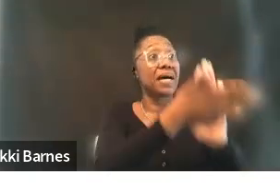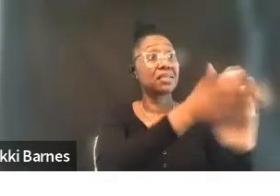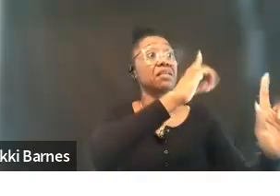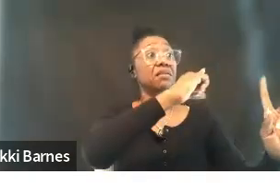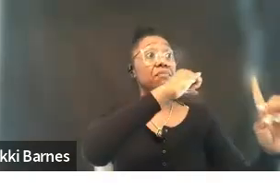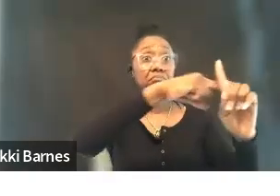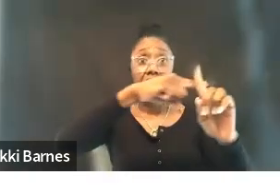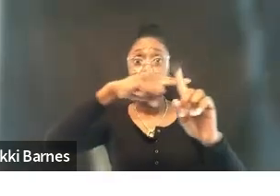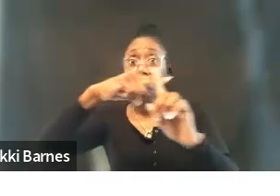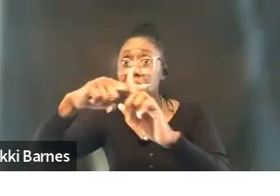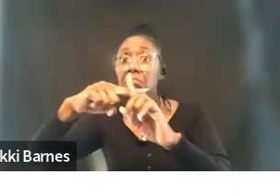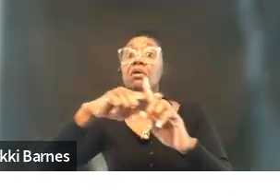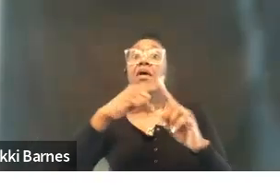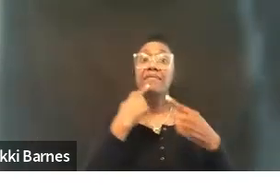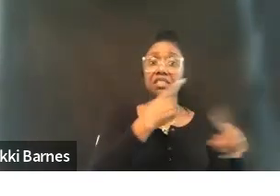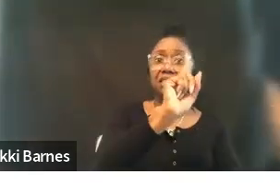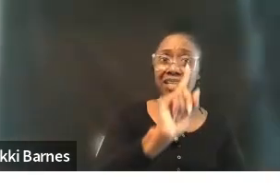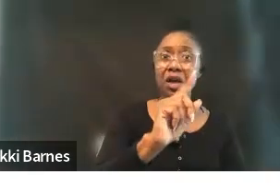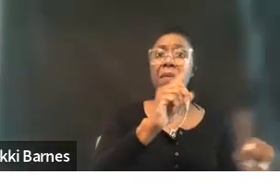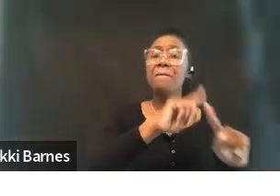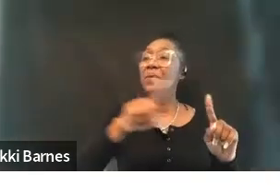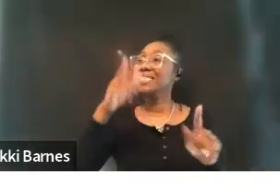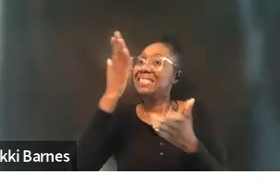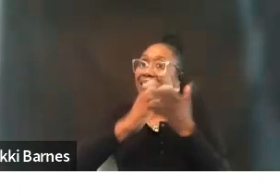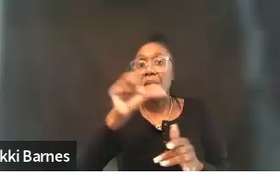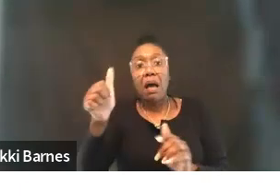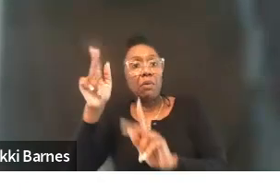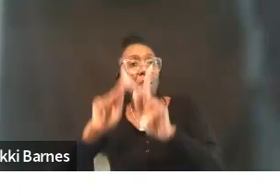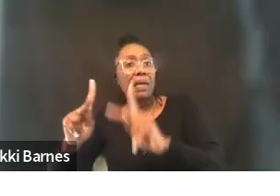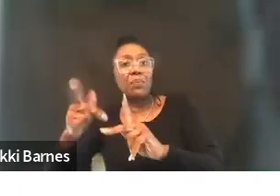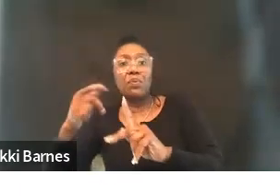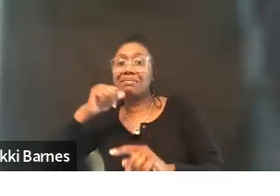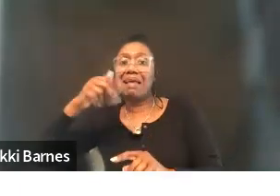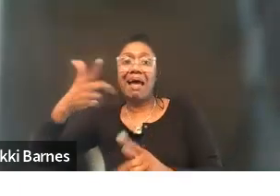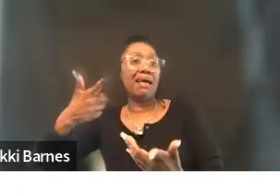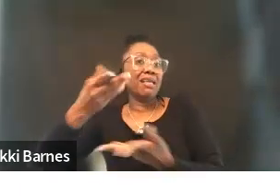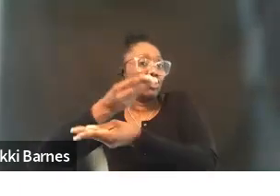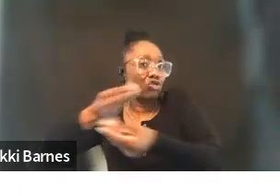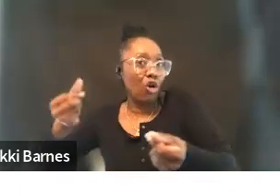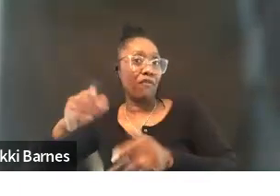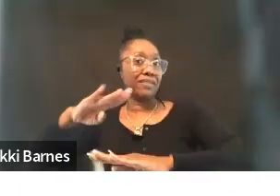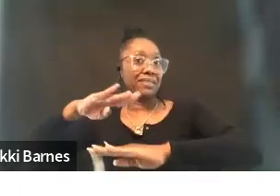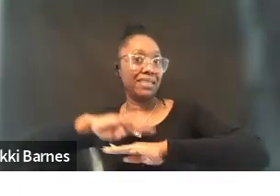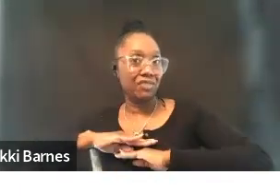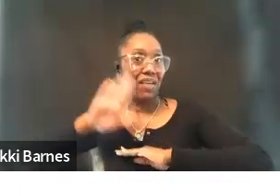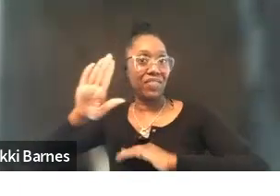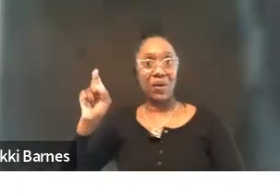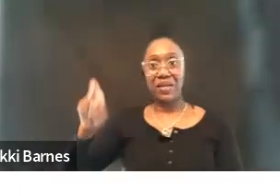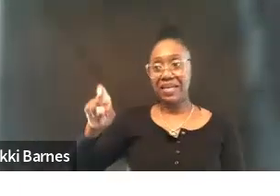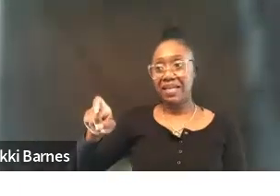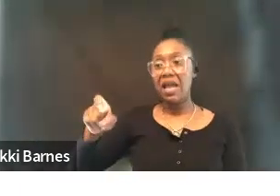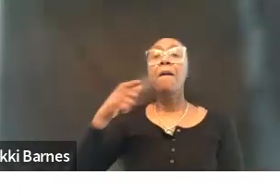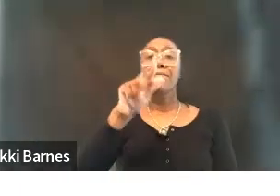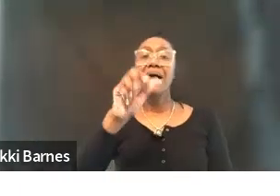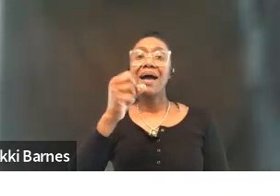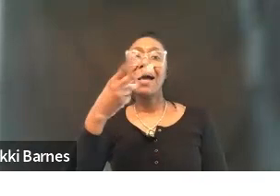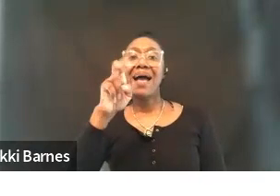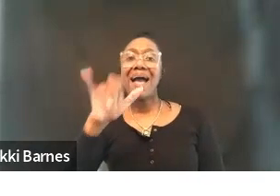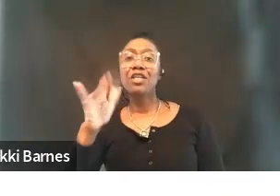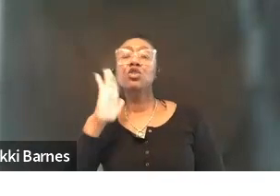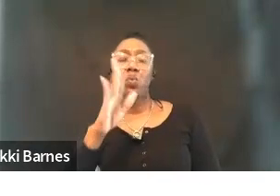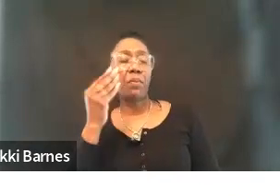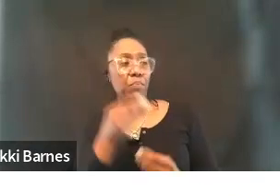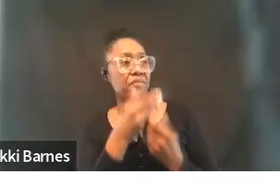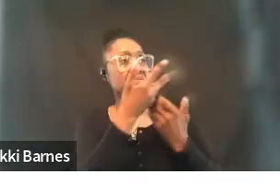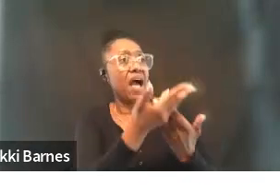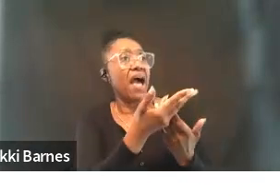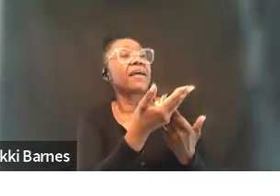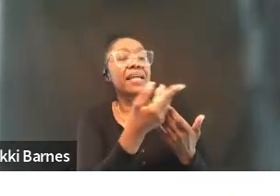I think, I actually want to share what the families felt needed to be the first step and got us moving in the right direction in a moment.